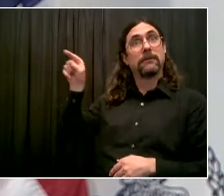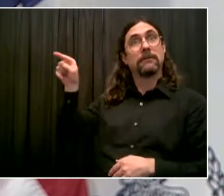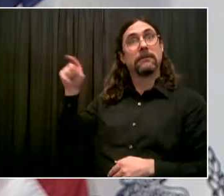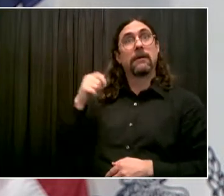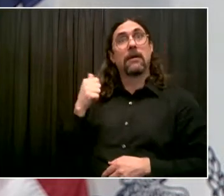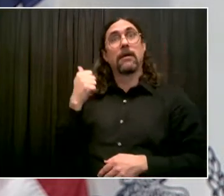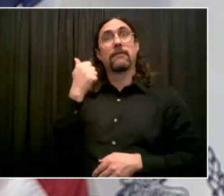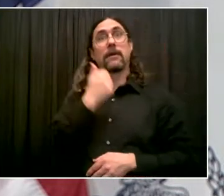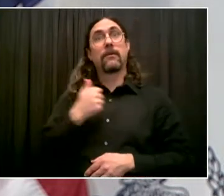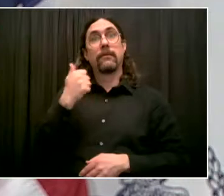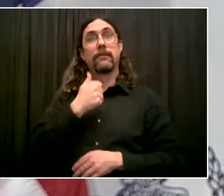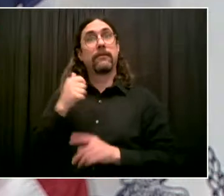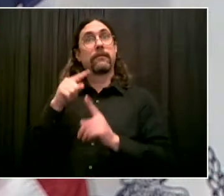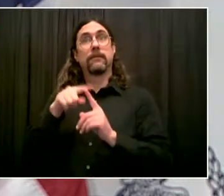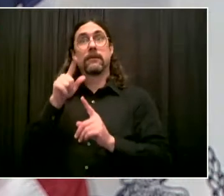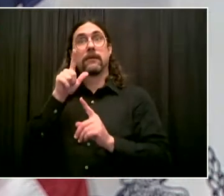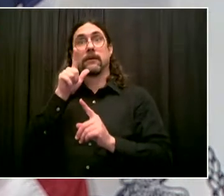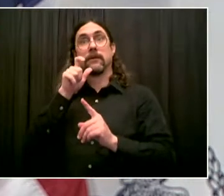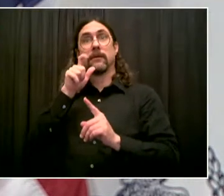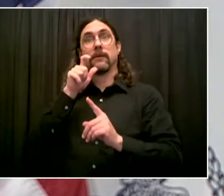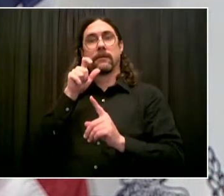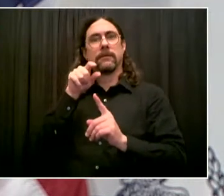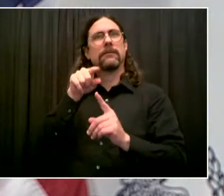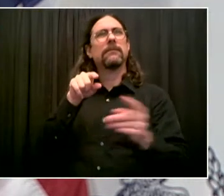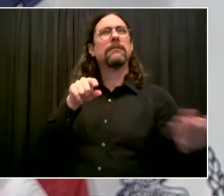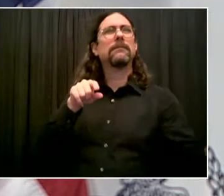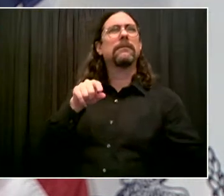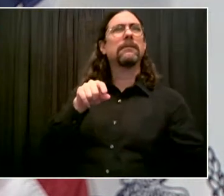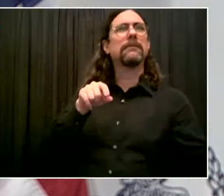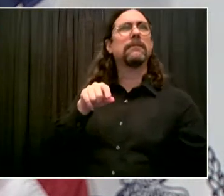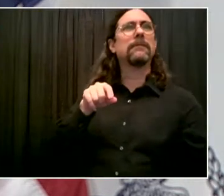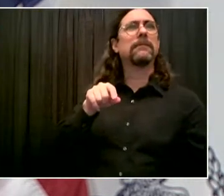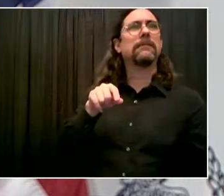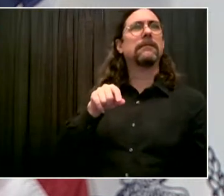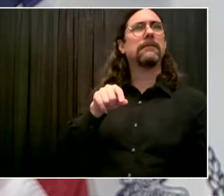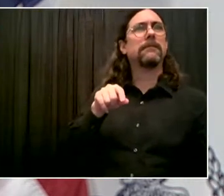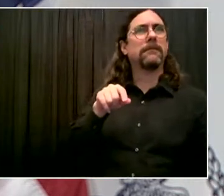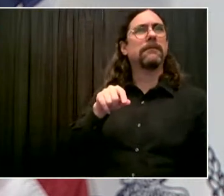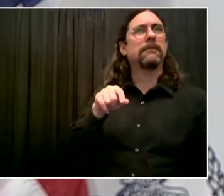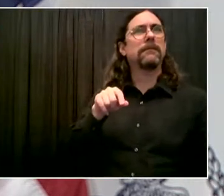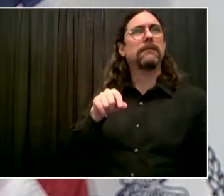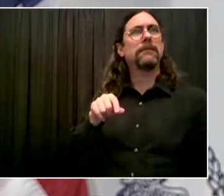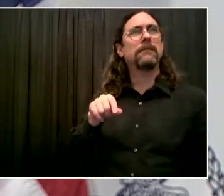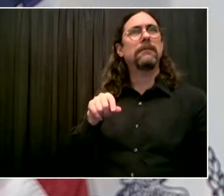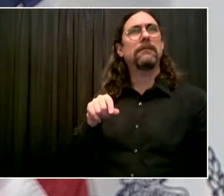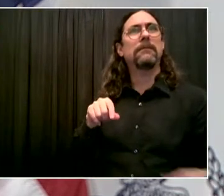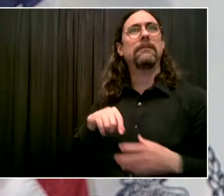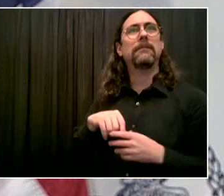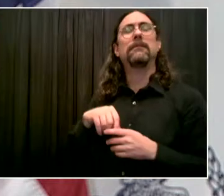THEHEHA RREML CHAMBER OF COMMERCE AND GOT ME TO THINKIKI, NG